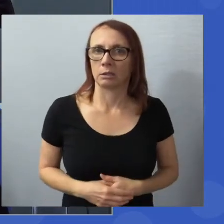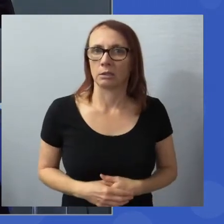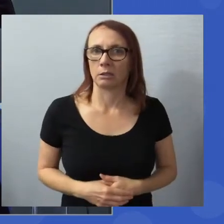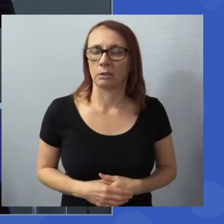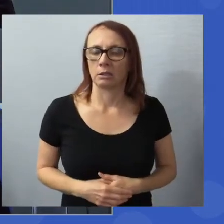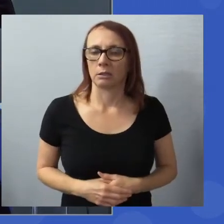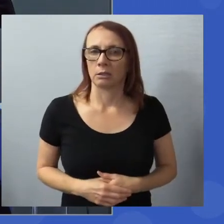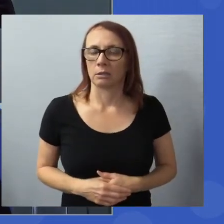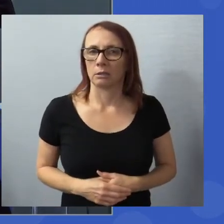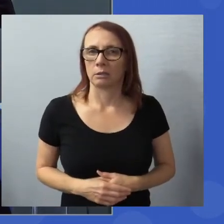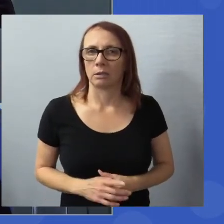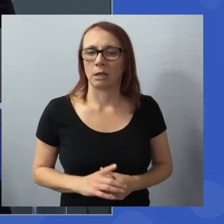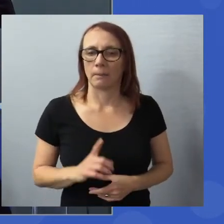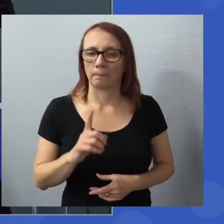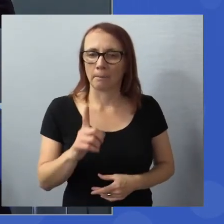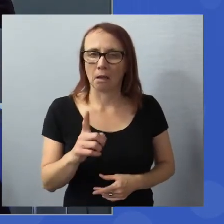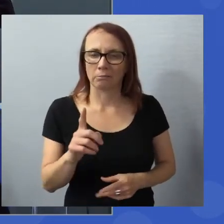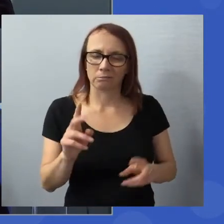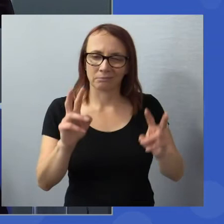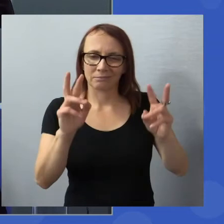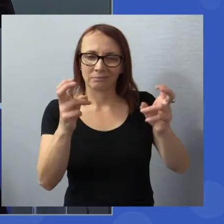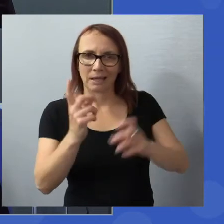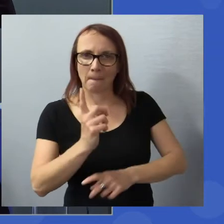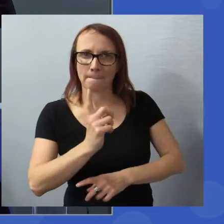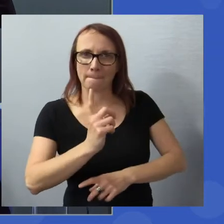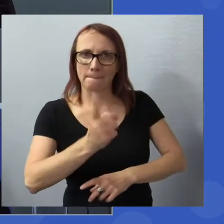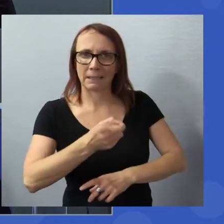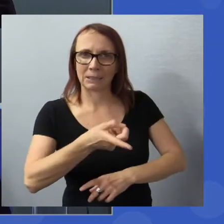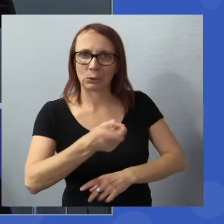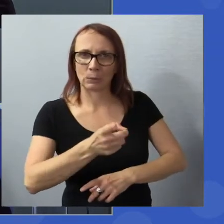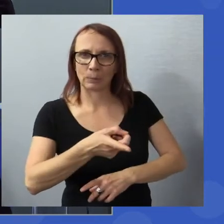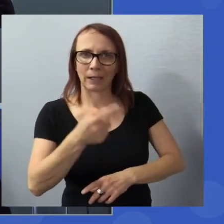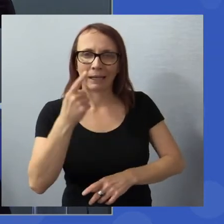comes to the punishing of it I think the electric Commission has to step up a bit